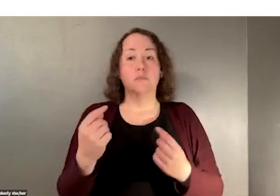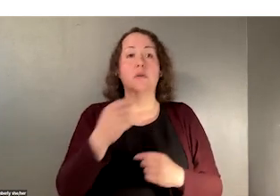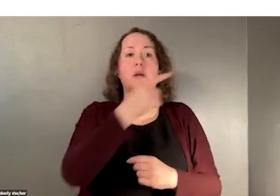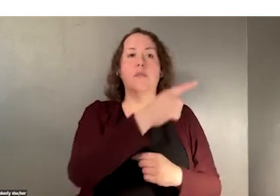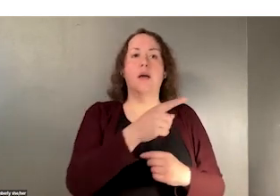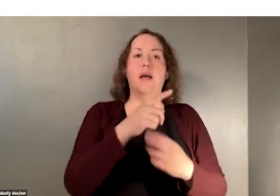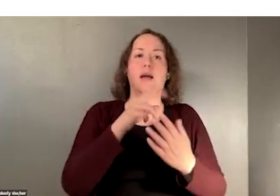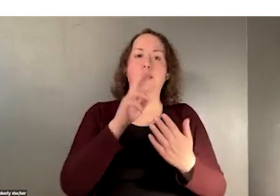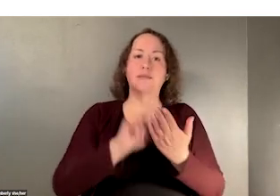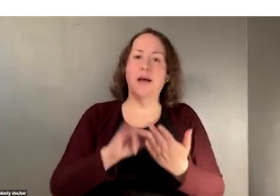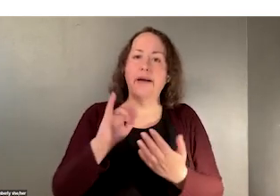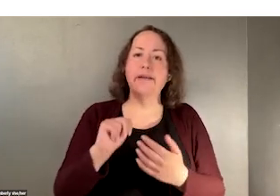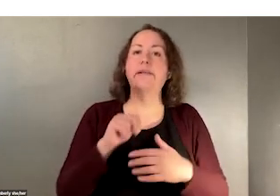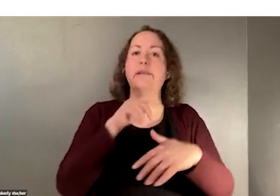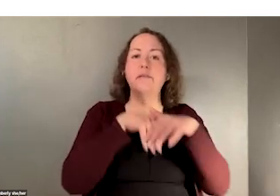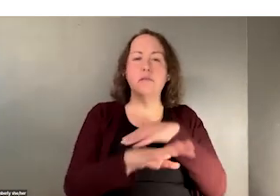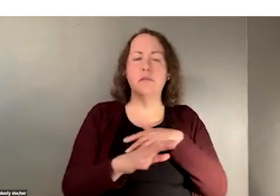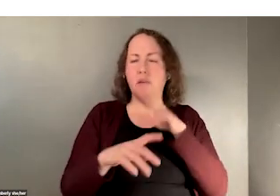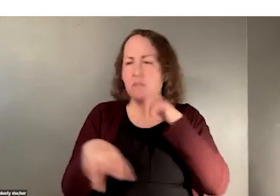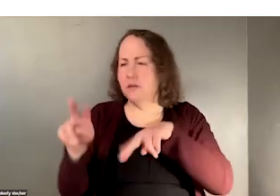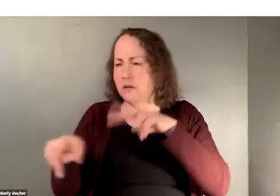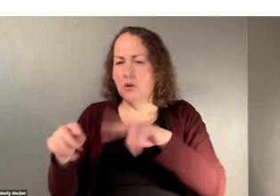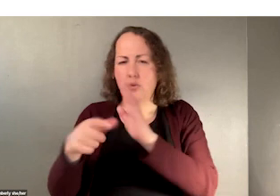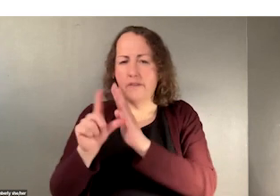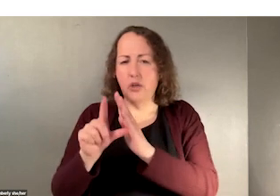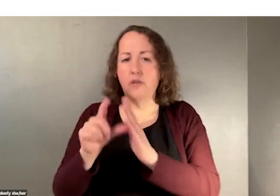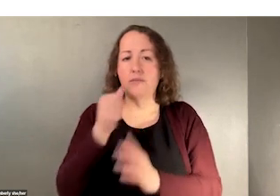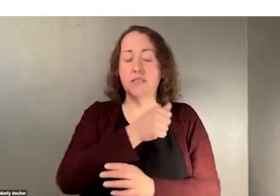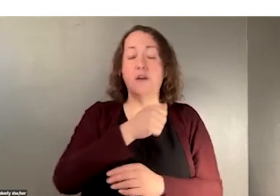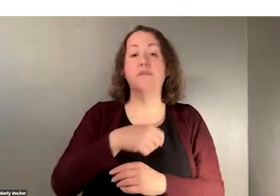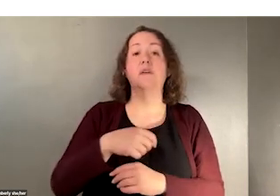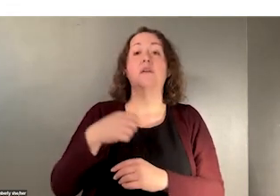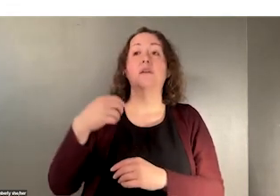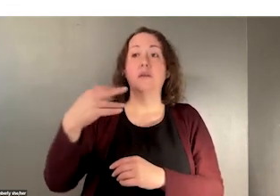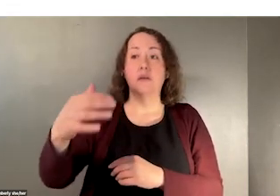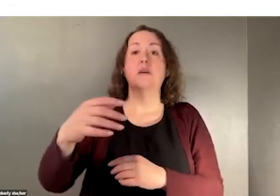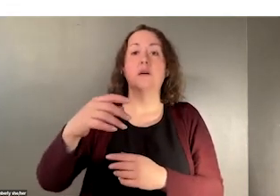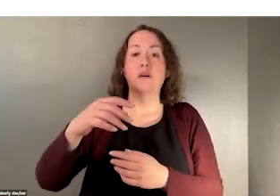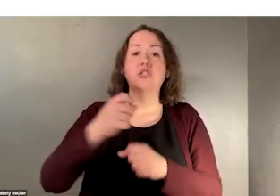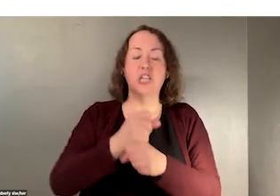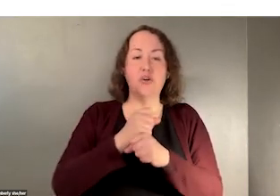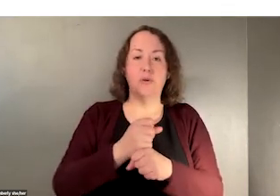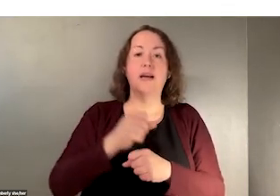They can review it. And when they generate the PDF, they will be presented with the certification dialog.